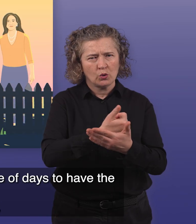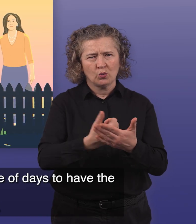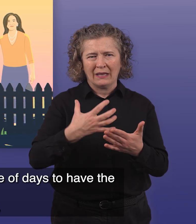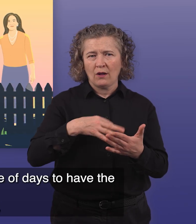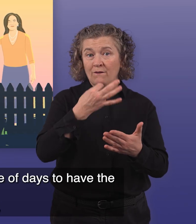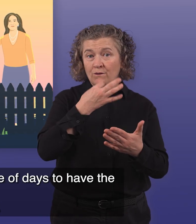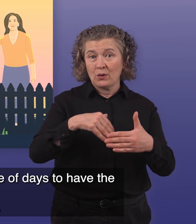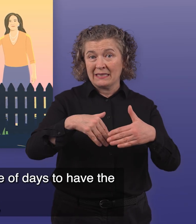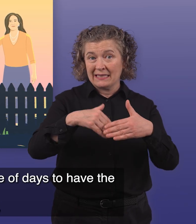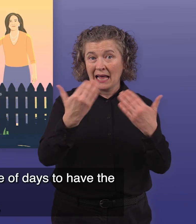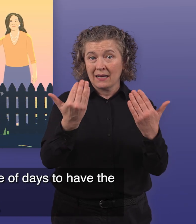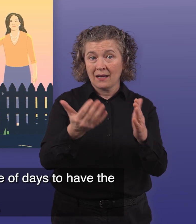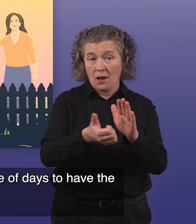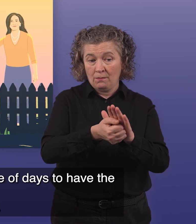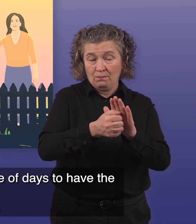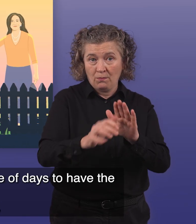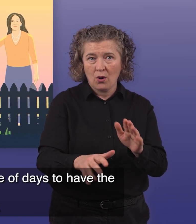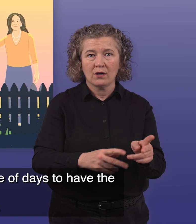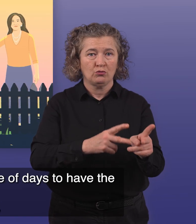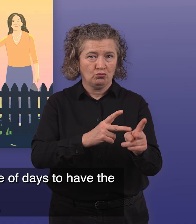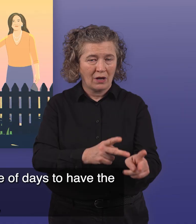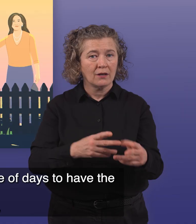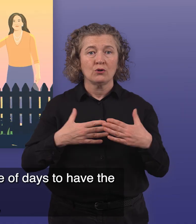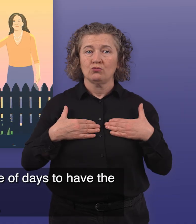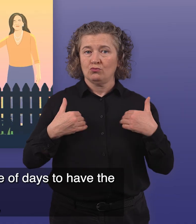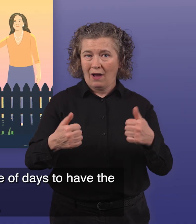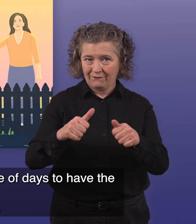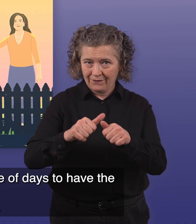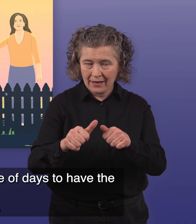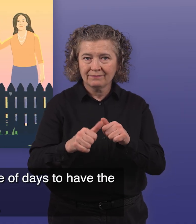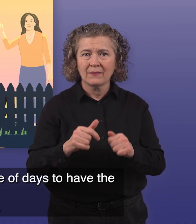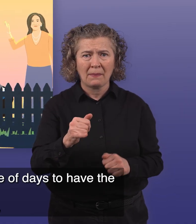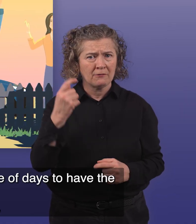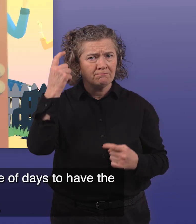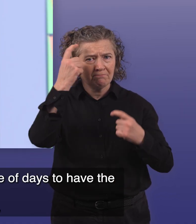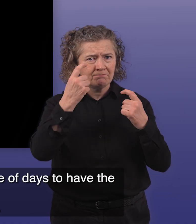You will usually need at least a couple of days to have the abortion, rest and recover.